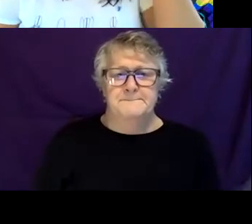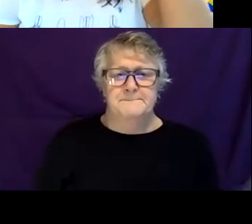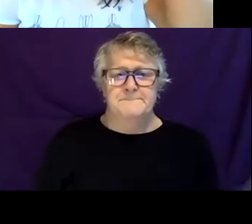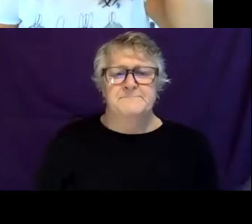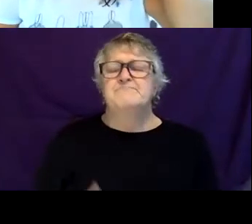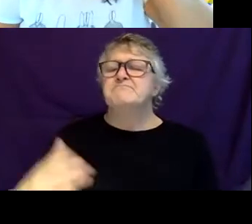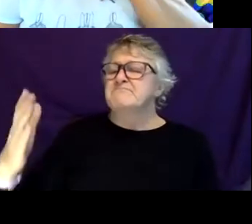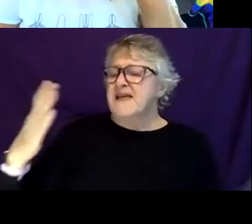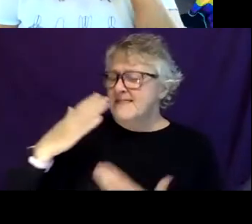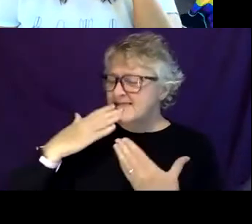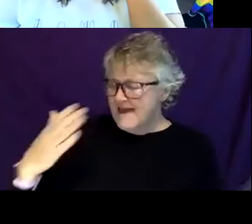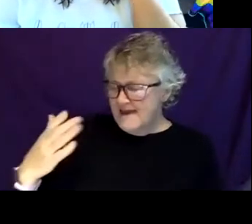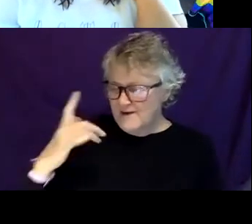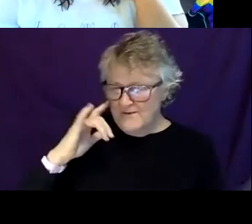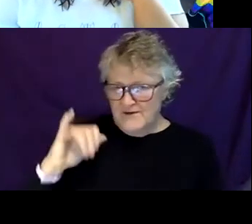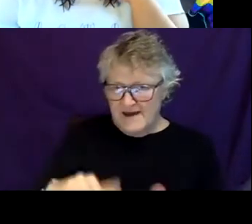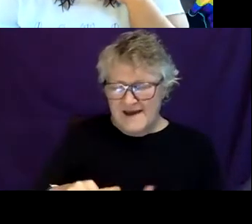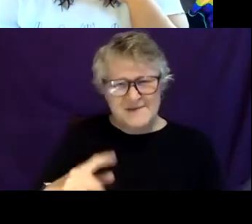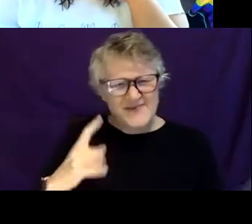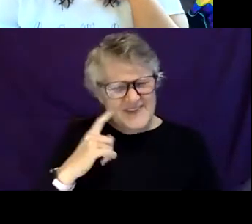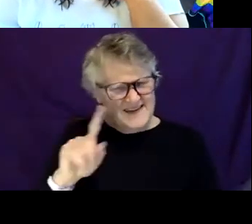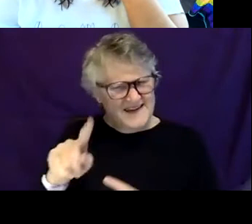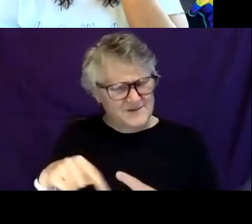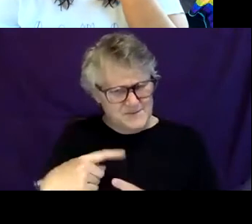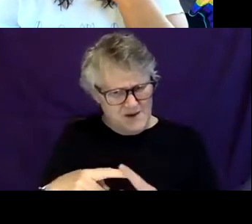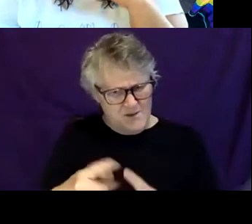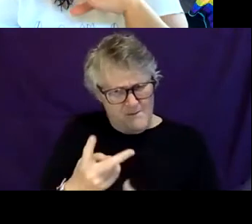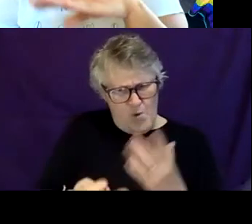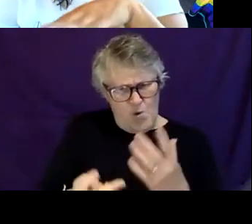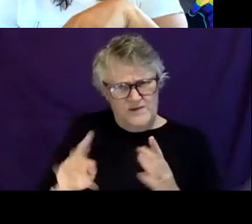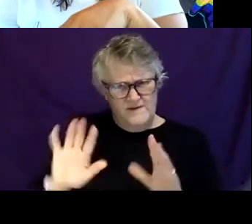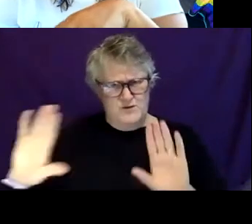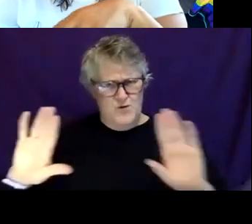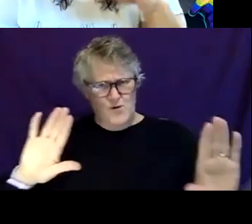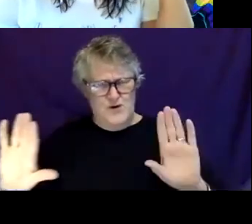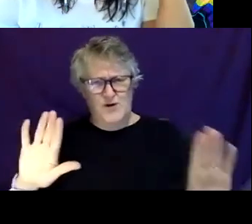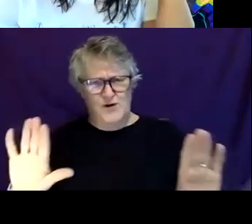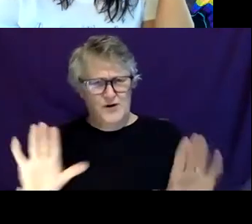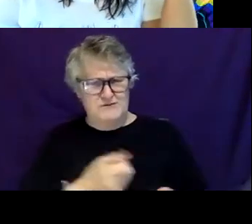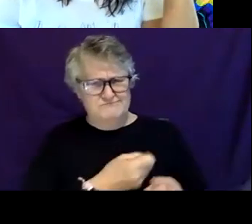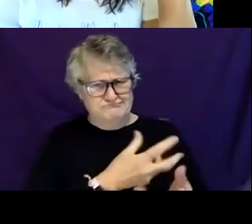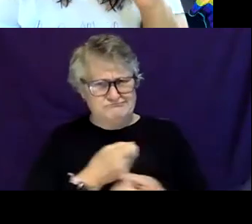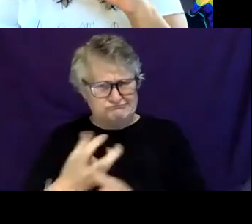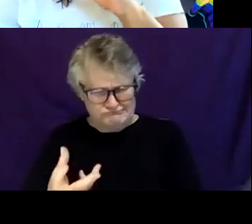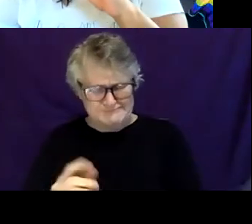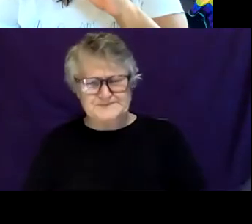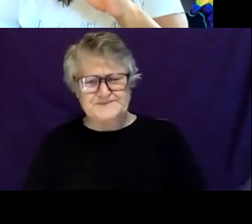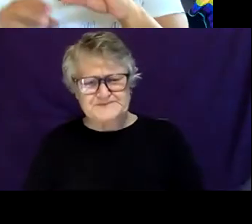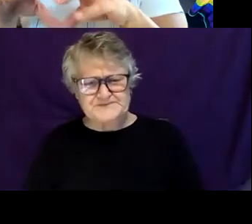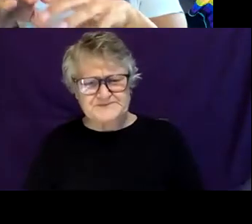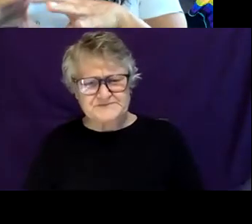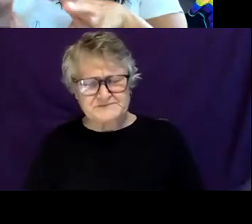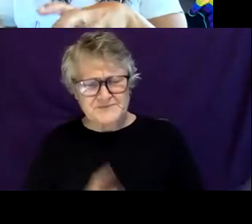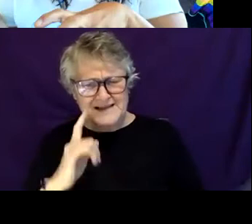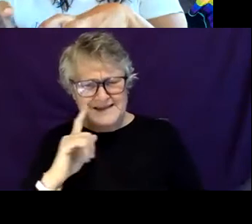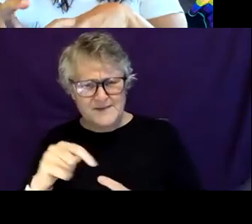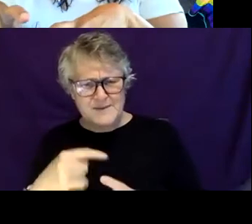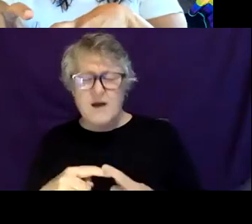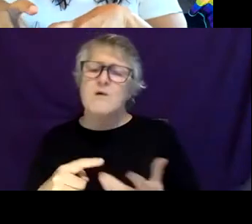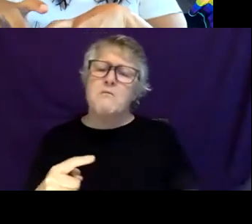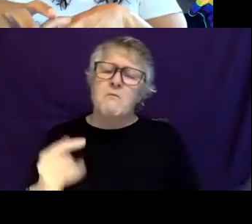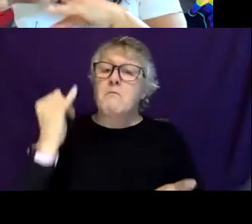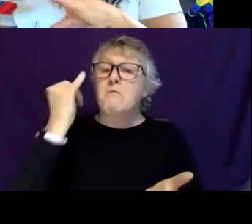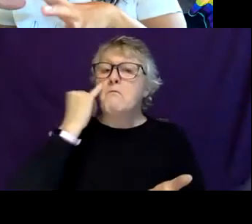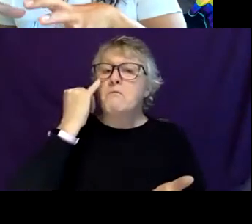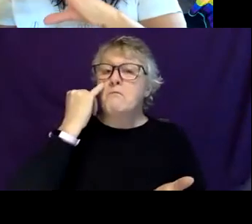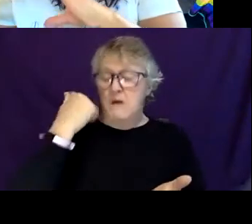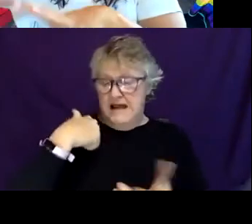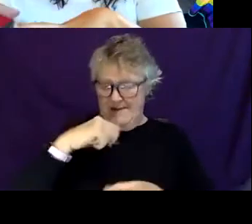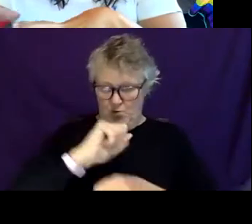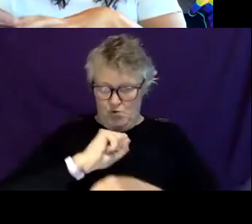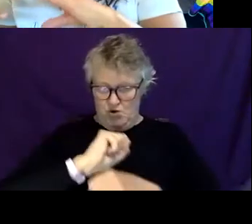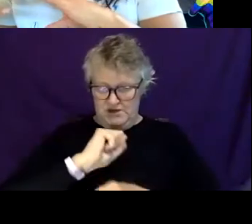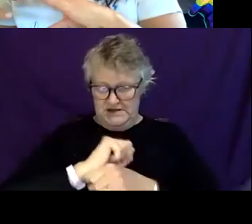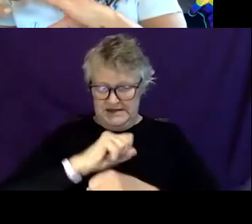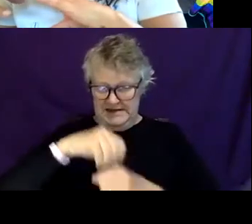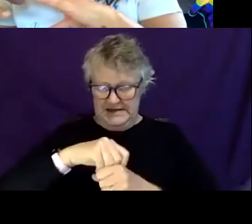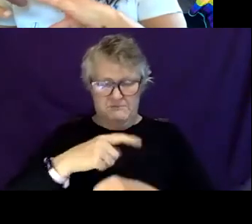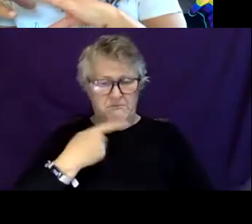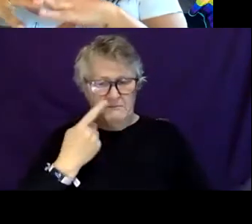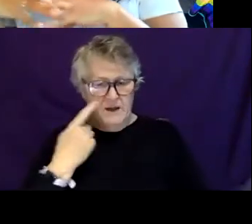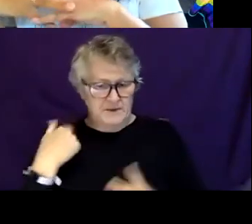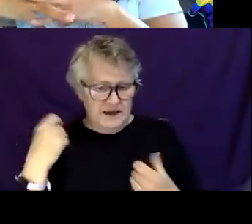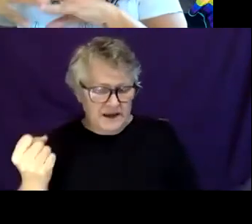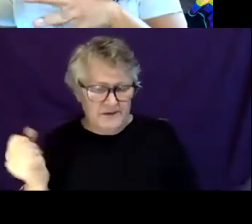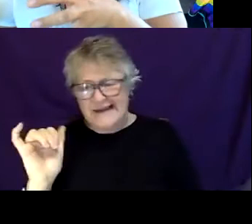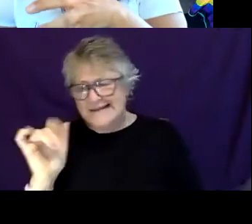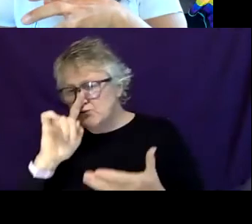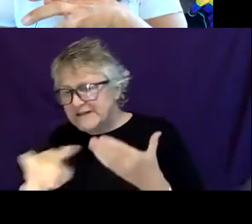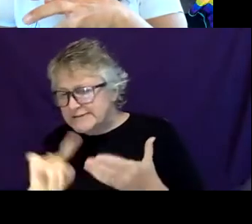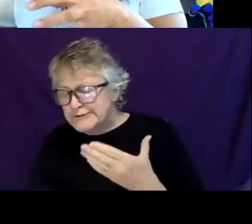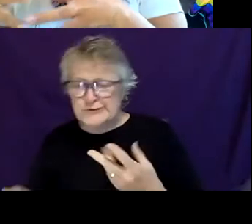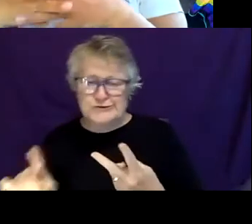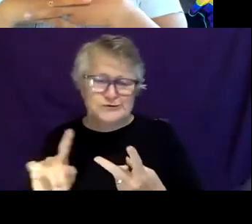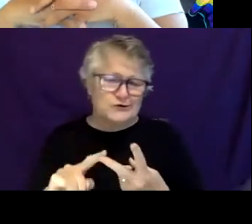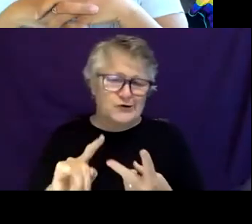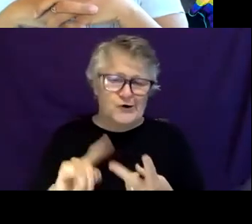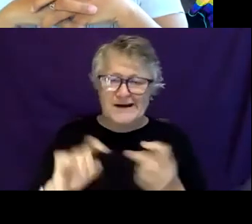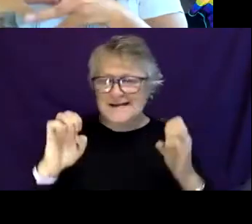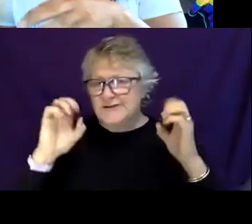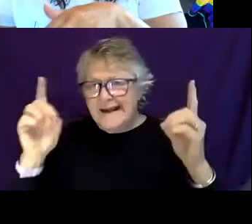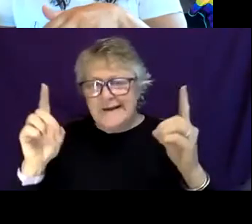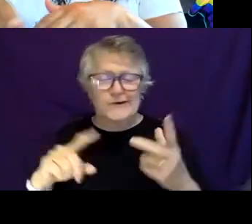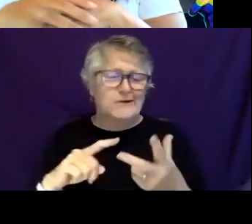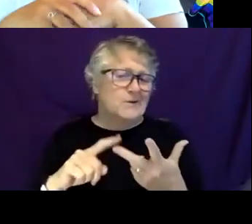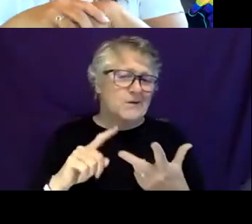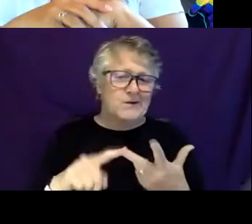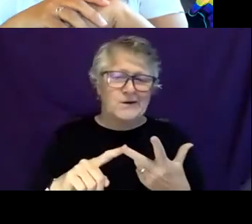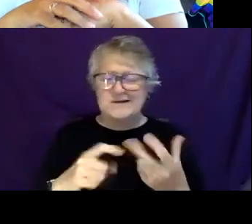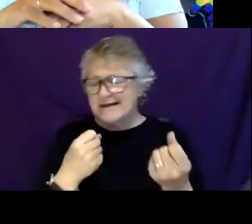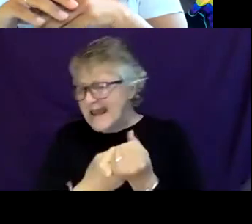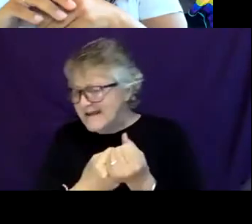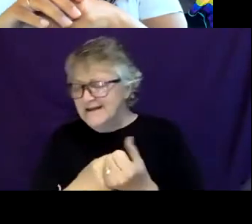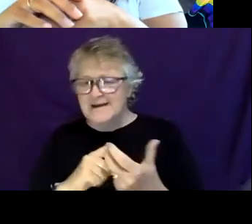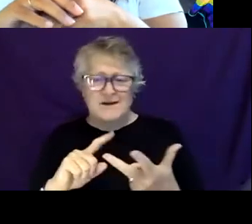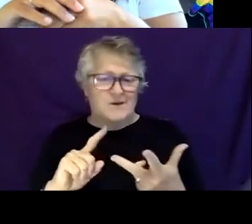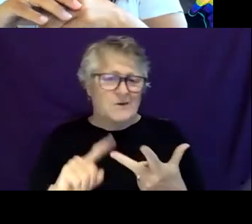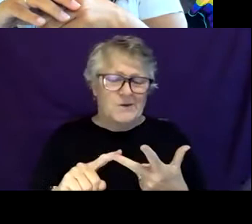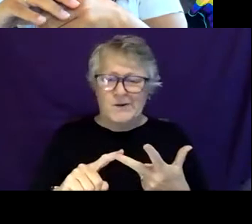When I'm thinking about from that from both of your shares just now is, what would it be like if I was working in the context of public health as an educator, as a researcher, as a decision maker, as an advocate?